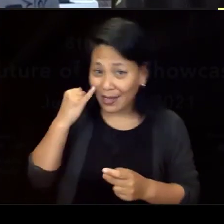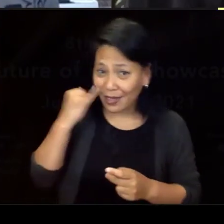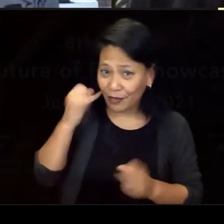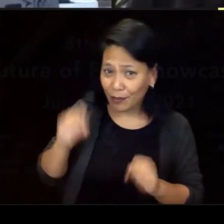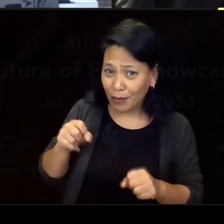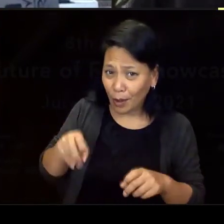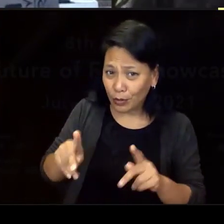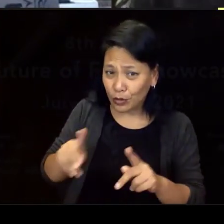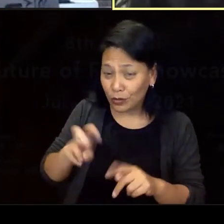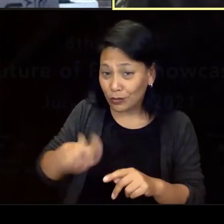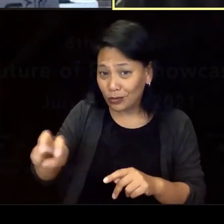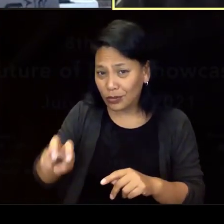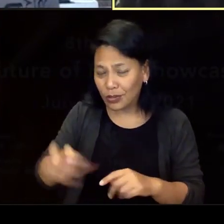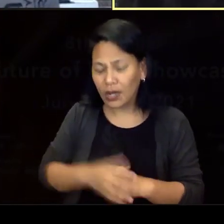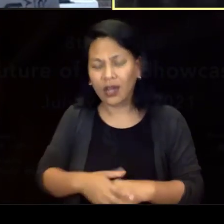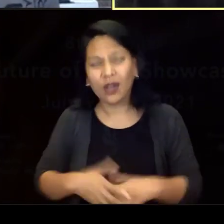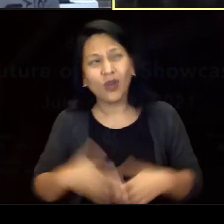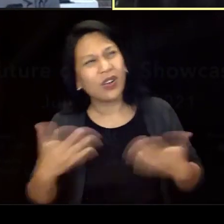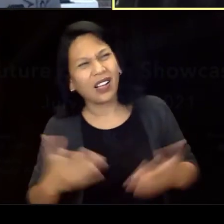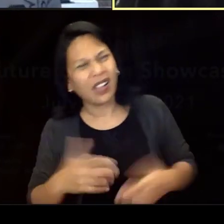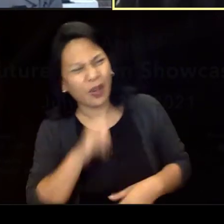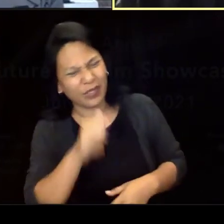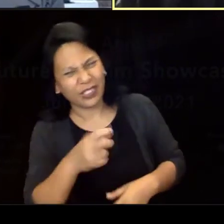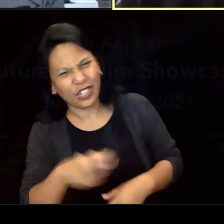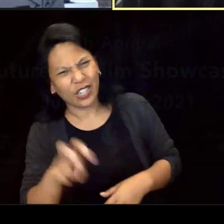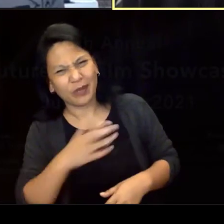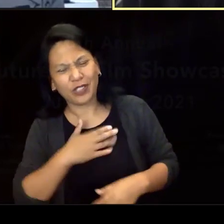Oh, yeah! Would I change my job? No.